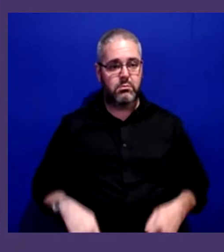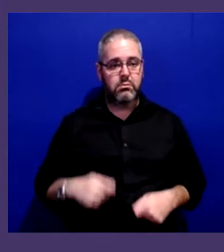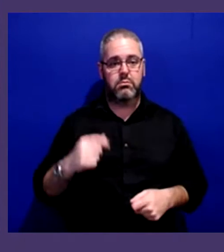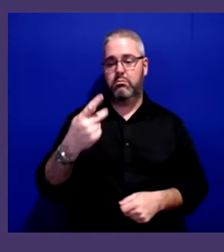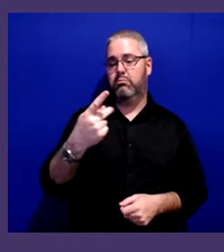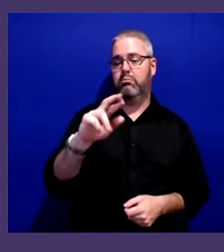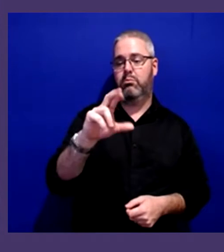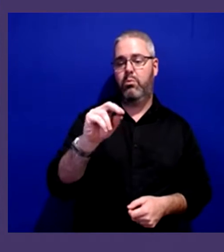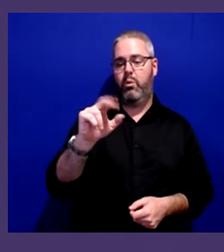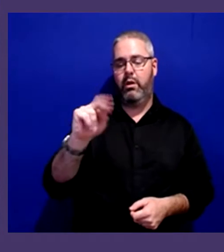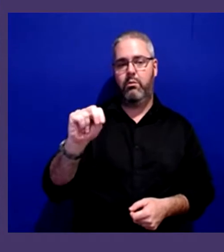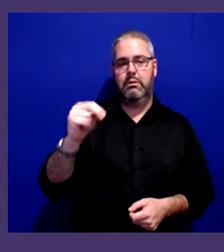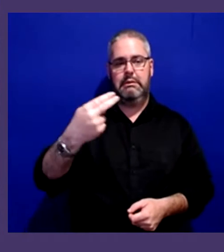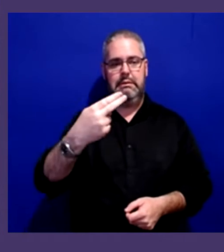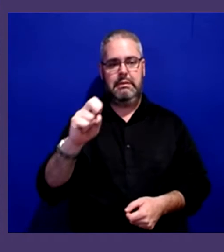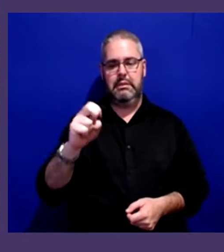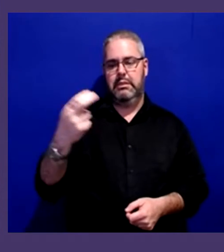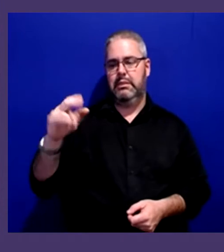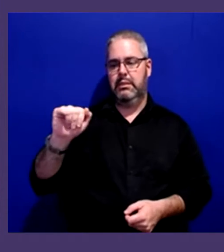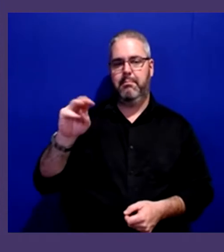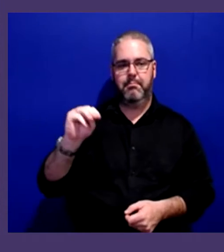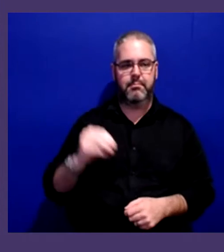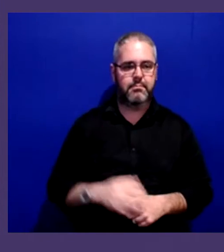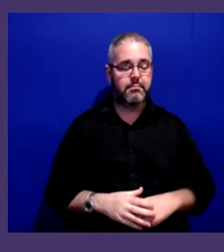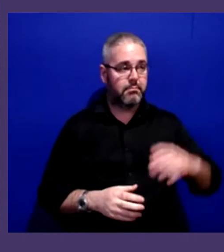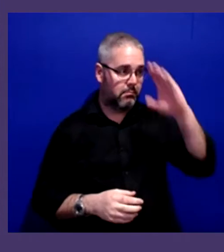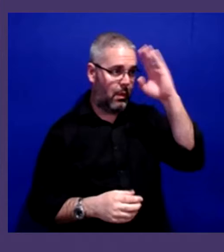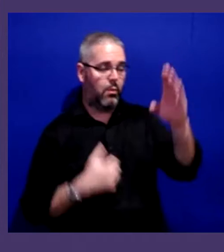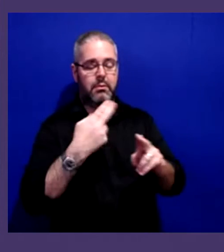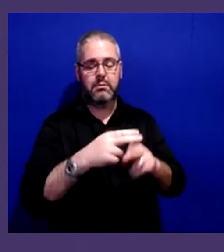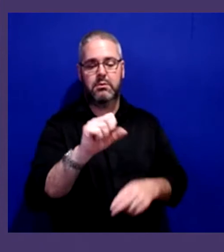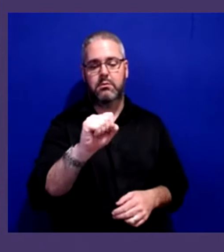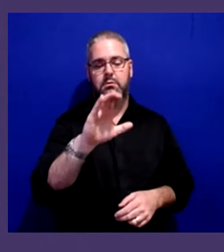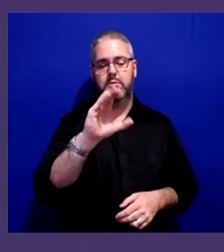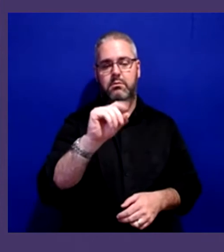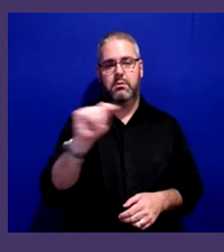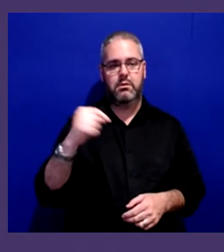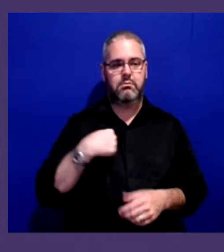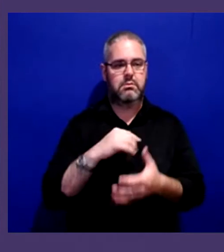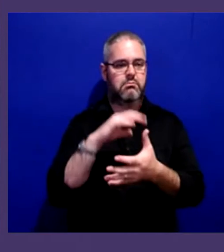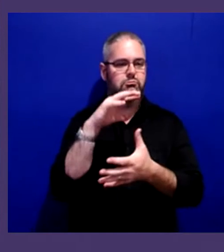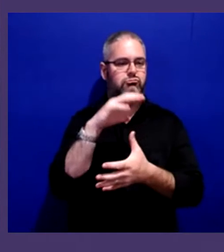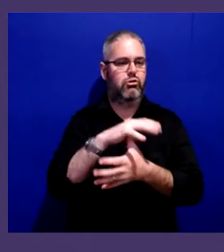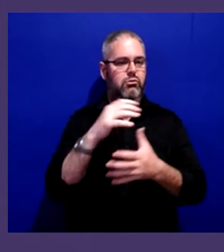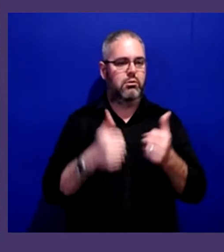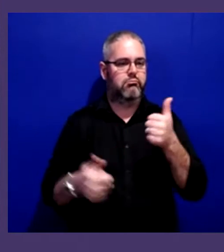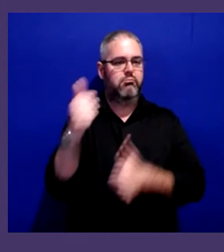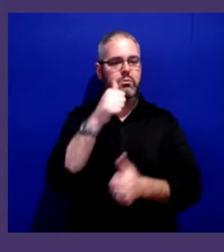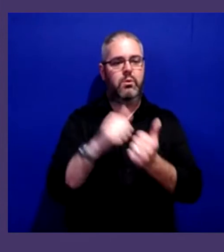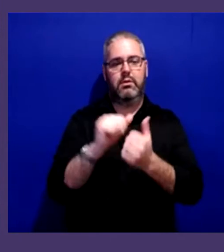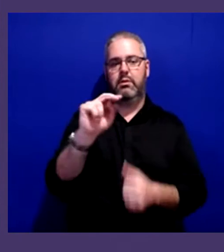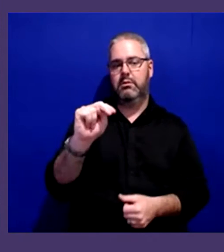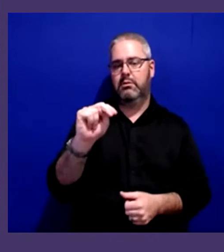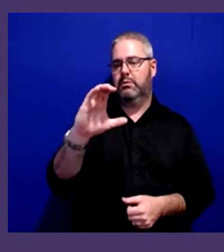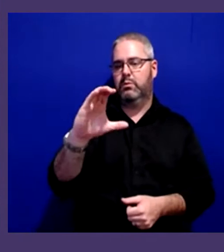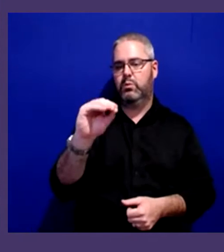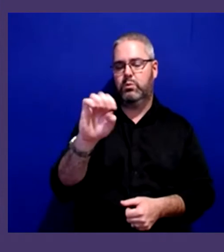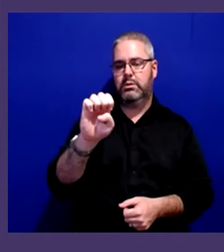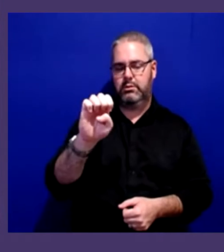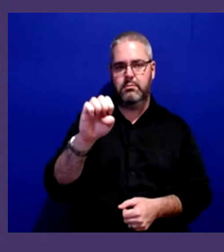Scott Snow: Hello. My name is Scott Snow. I'm a senior associate with the NCOE within EY,